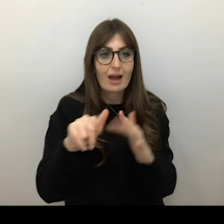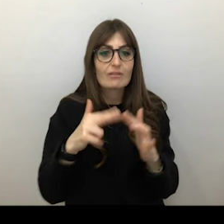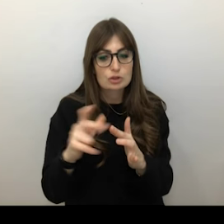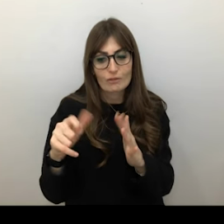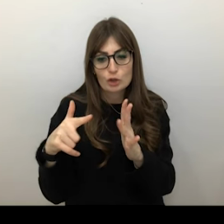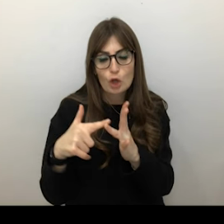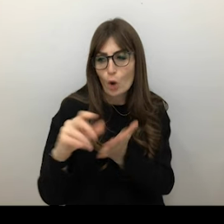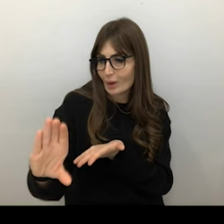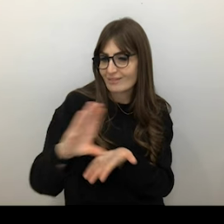co-investment and partnerships.